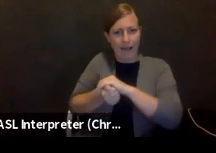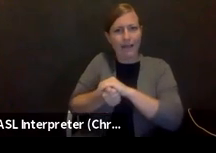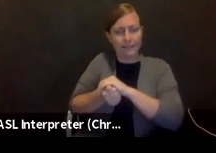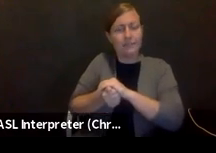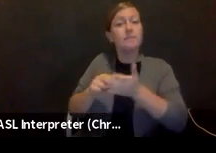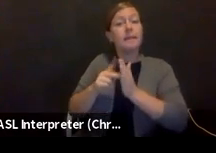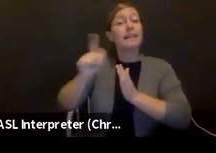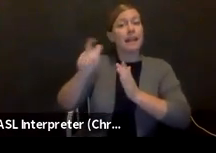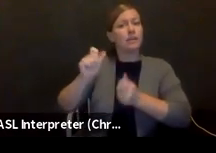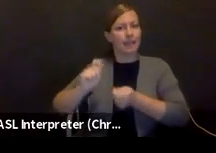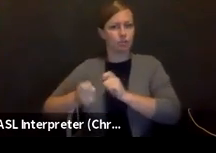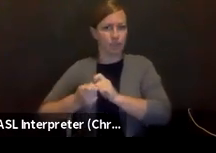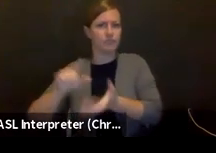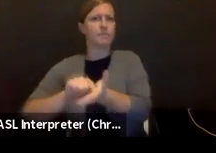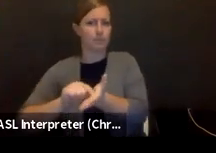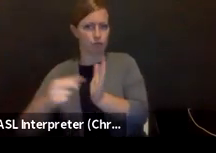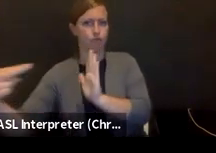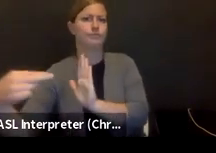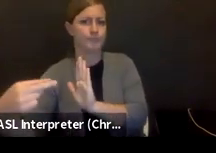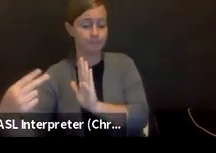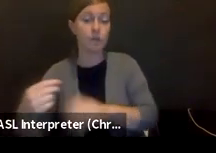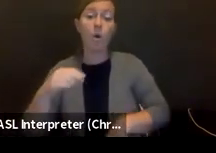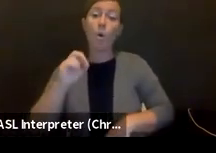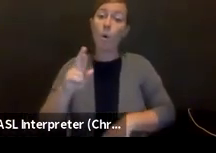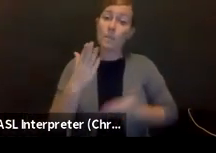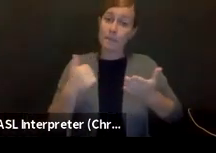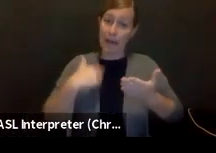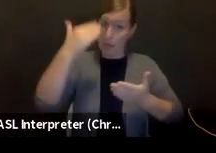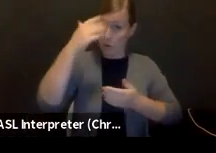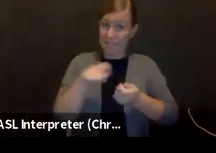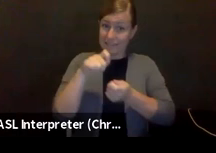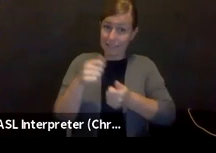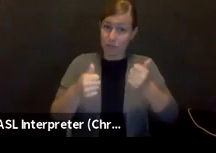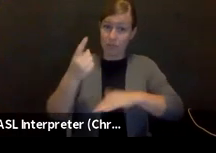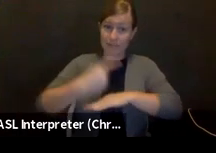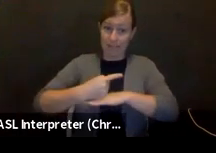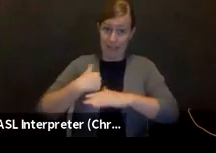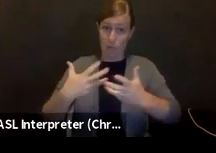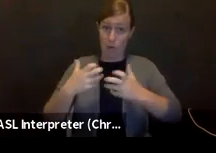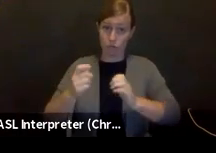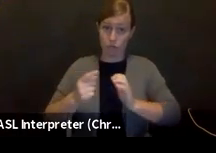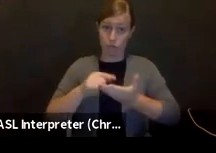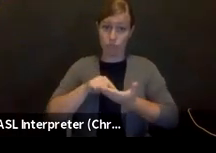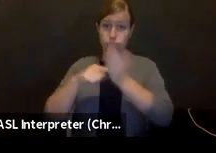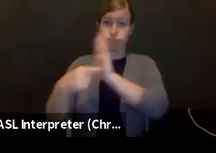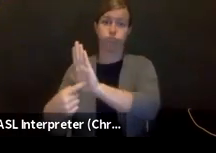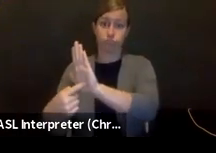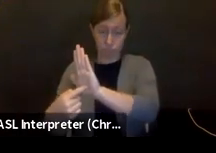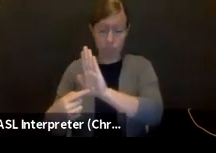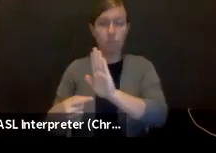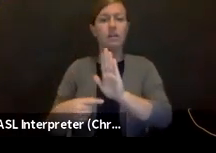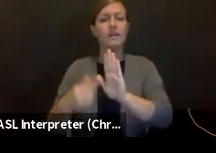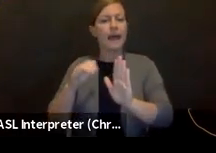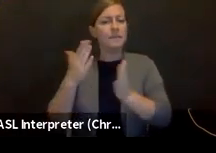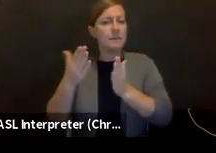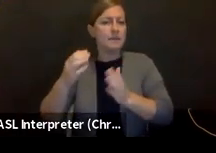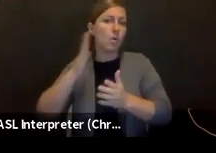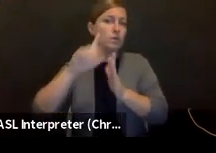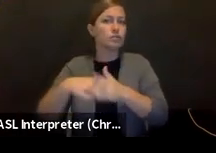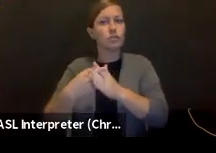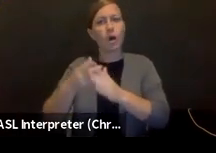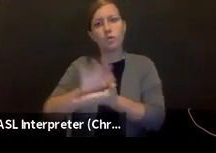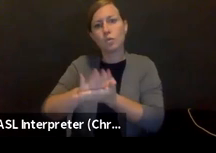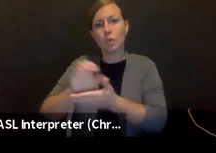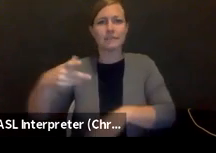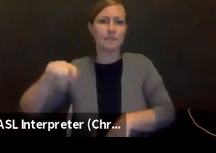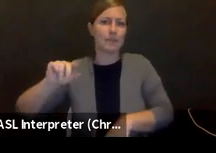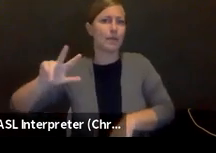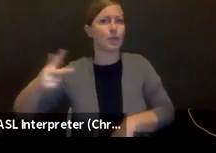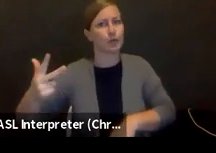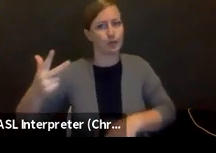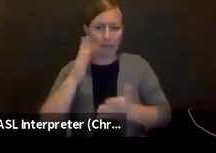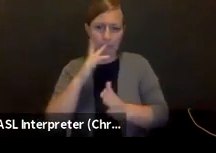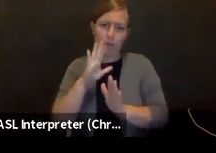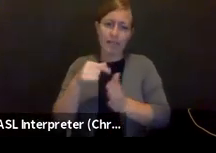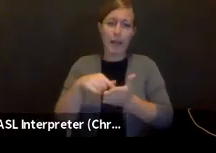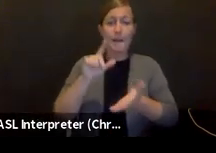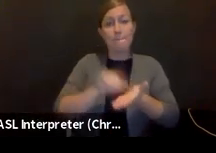ESD 189 - Amy Colburn: I can also, if I know the date that I want them to start on. So if I know that school is going to start on September 3 I might say publish on start date and then I'm going to pick September 3